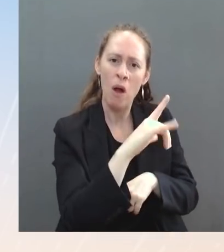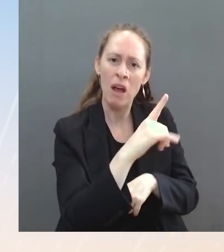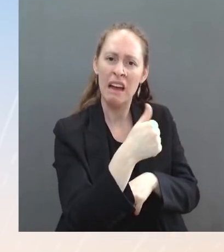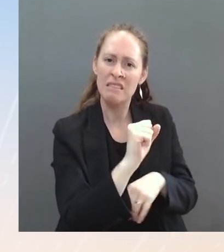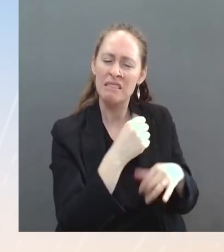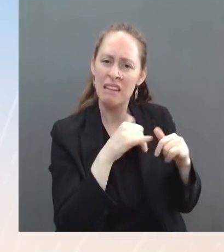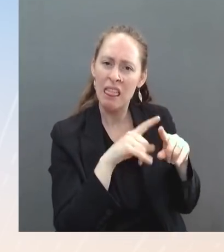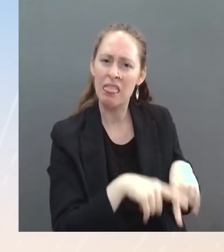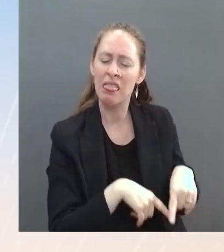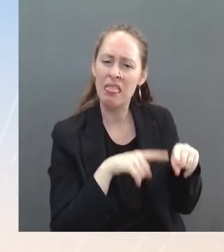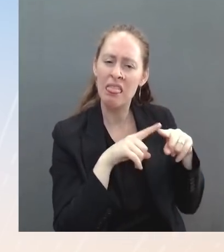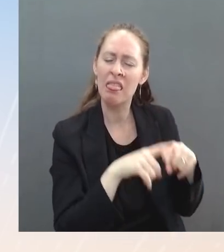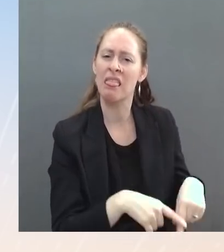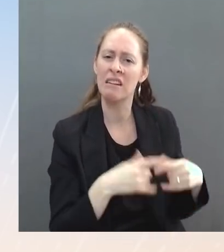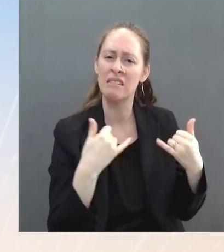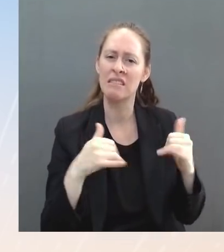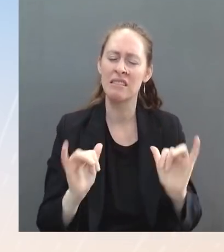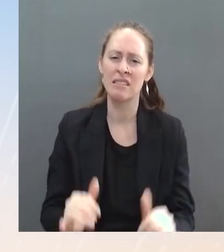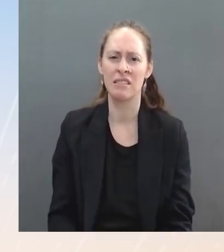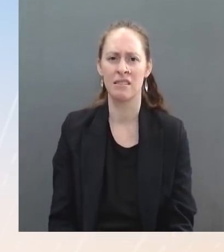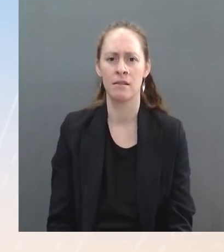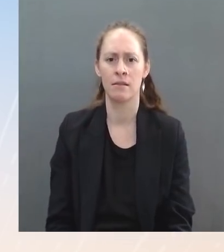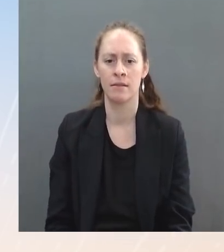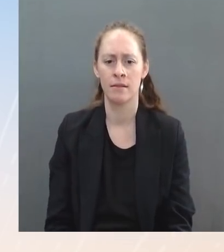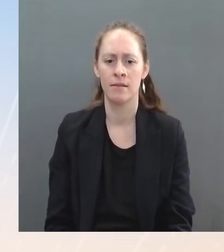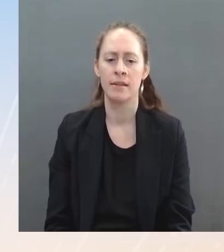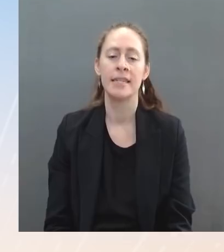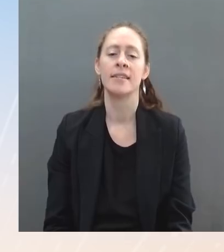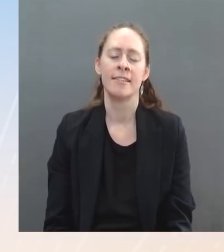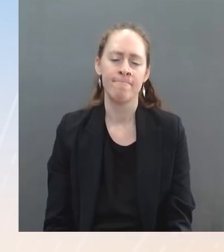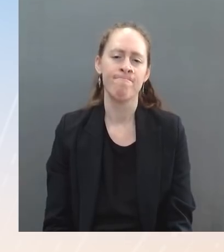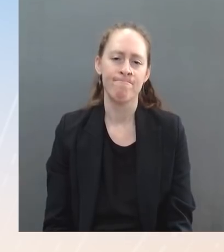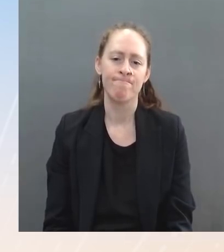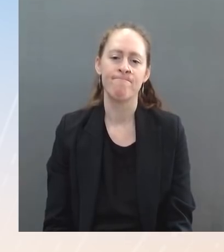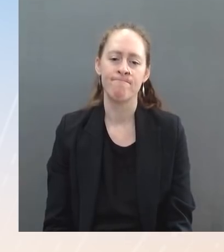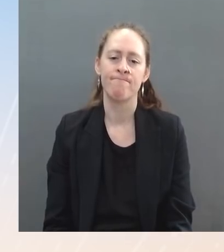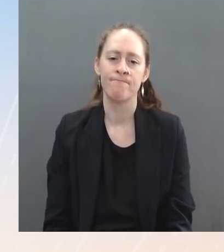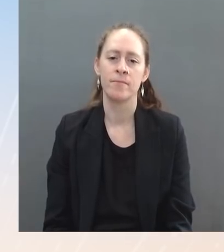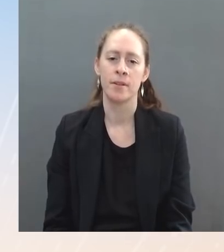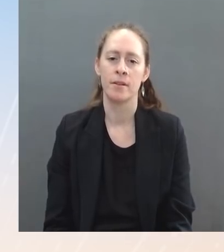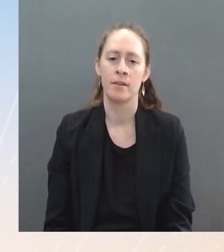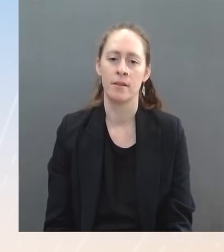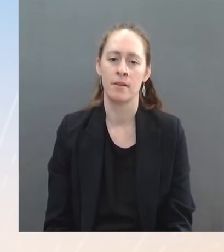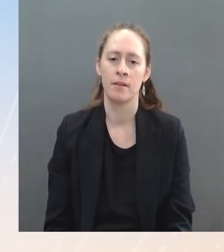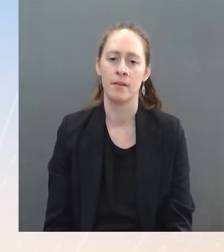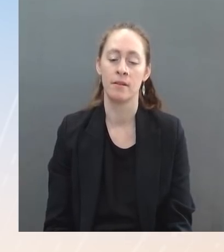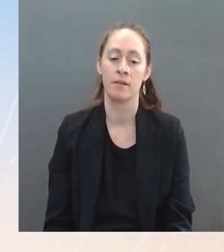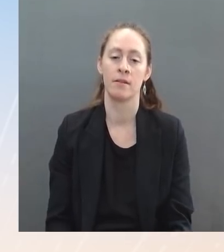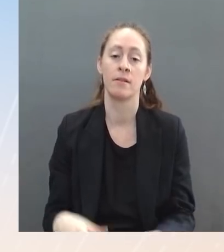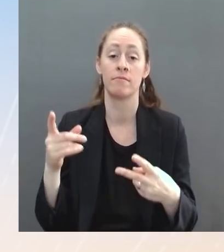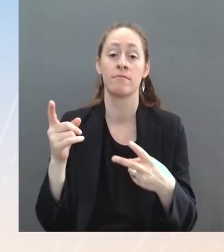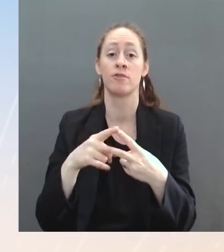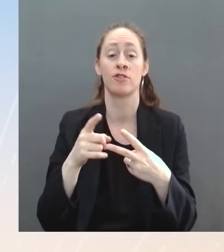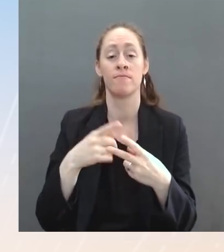I would say our goal is to provide relief to all Americans in all geographies across the country.